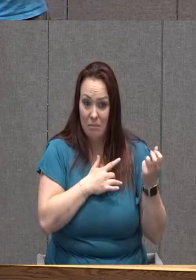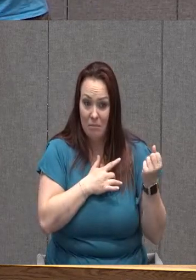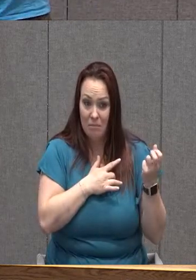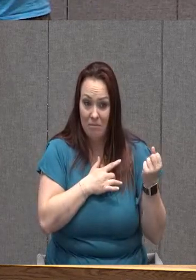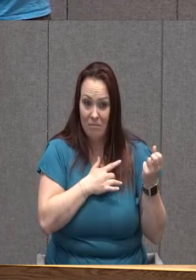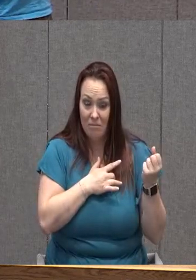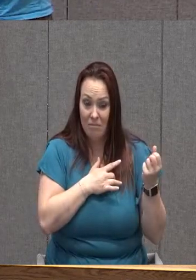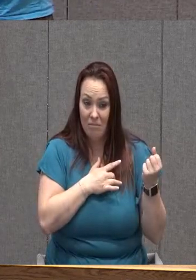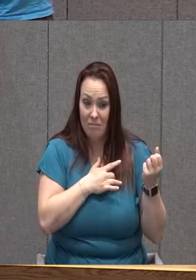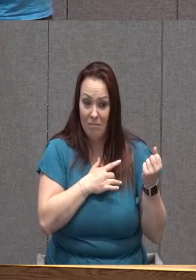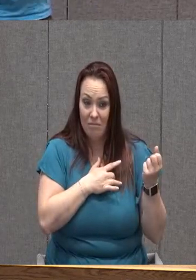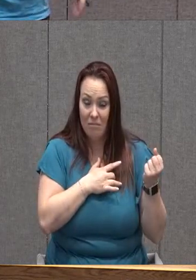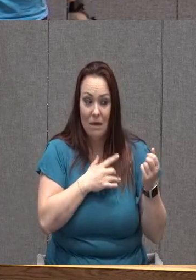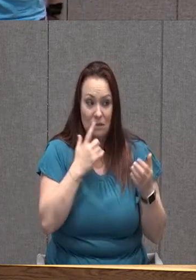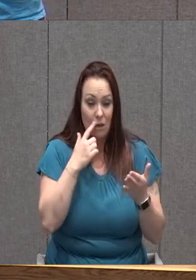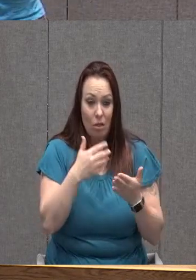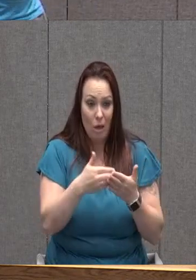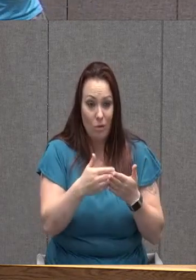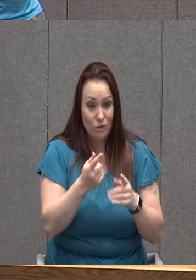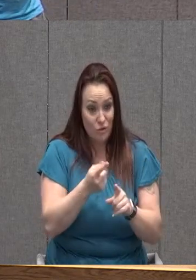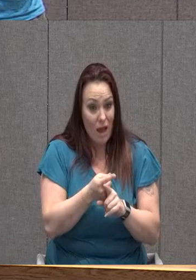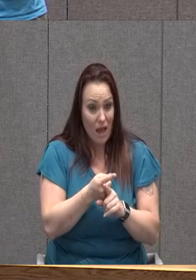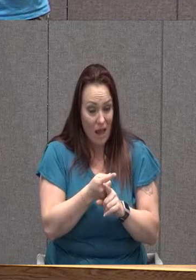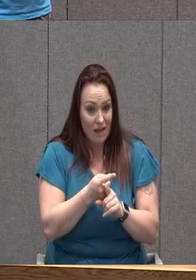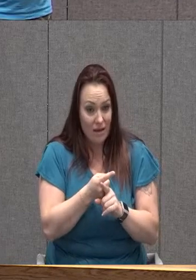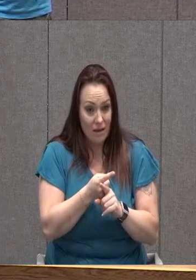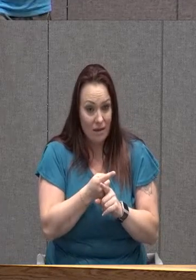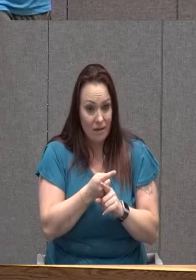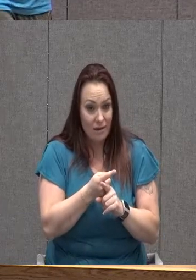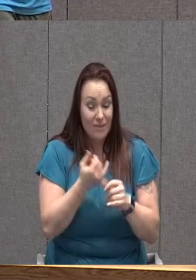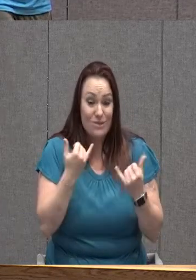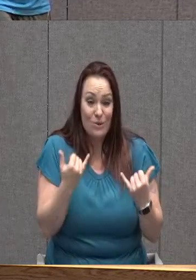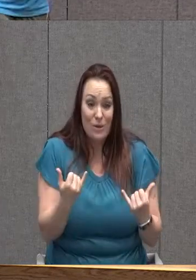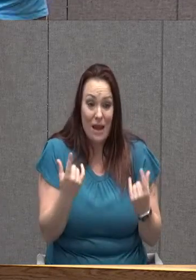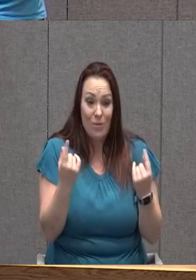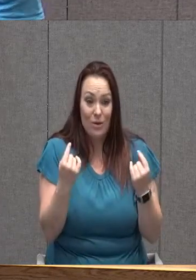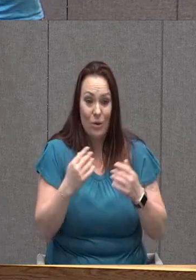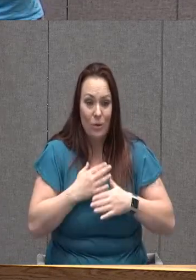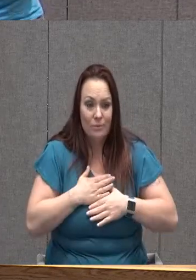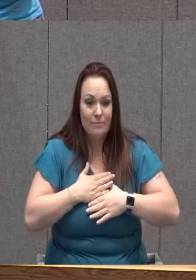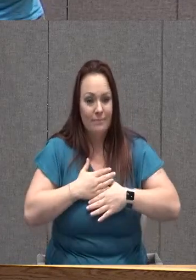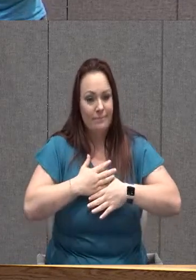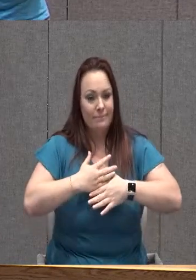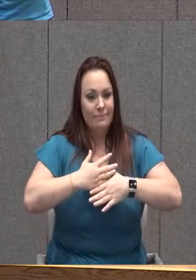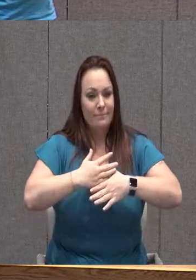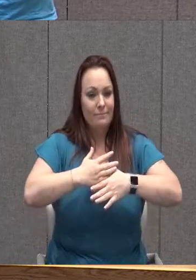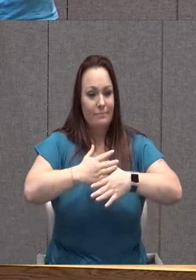So, we know that we could take a couple of deep breaths, and slow our heart rate down,